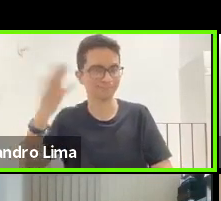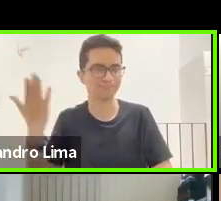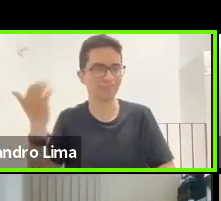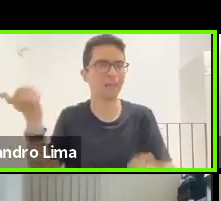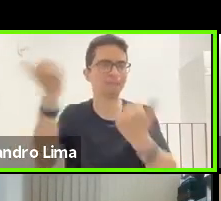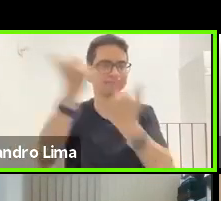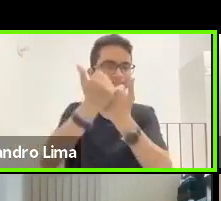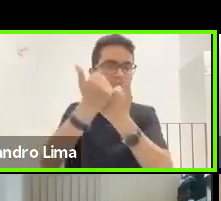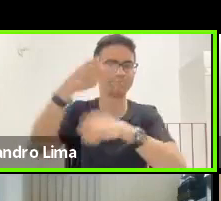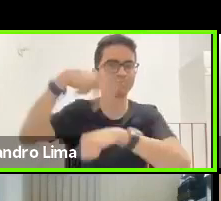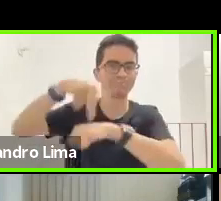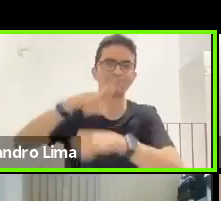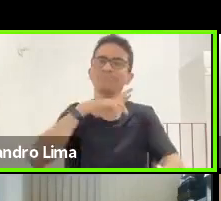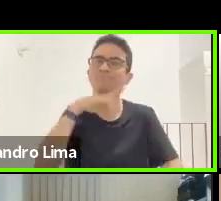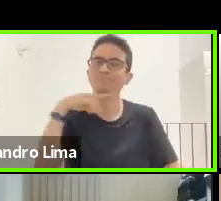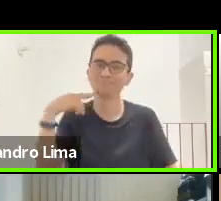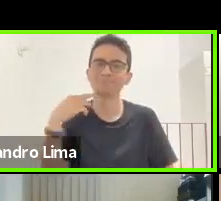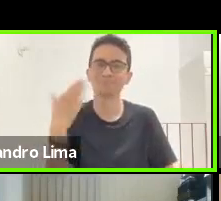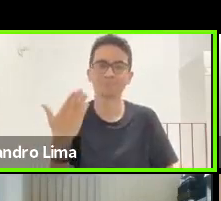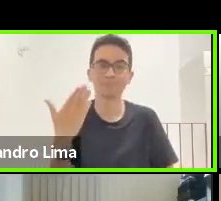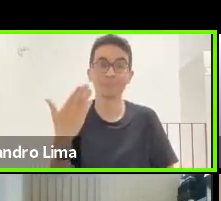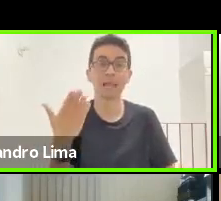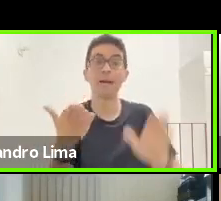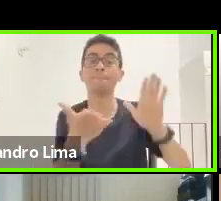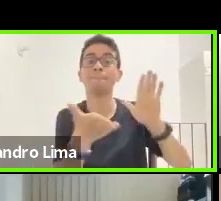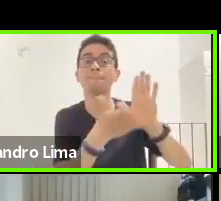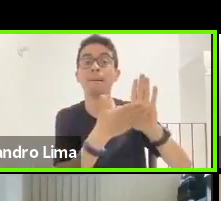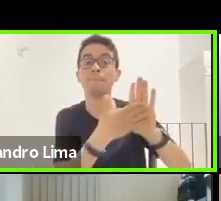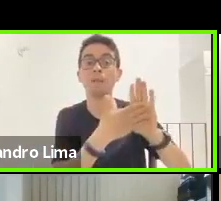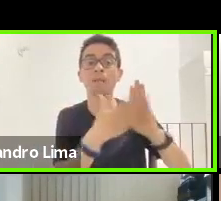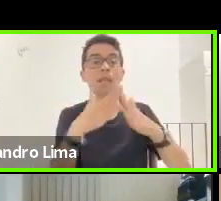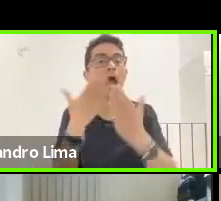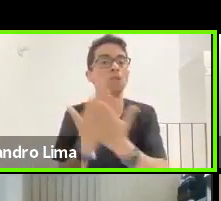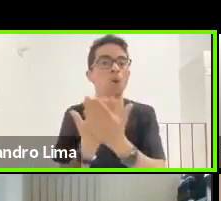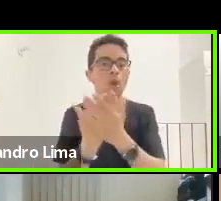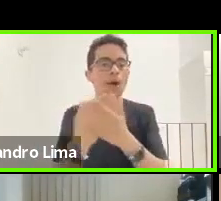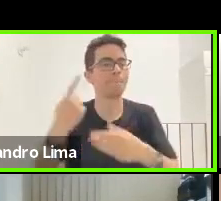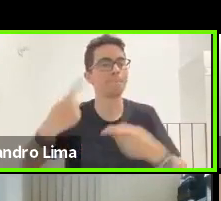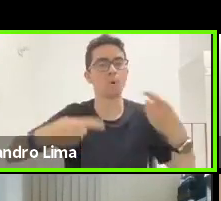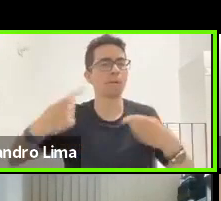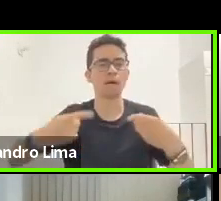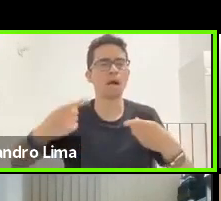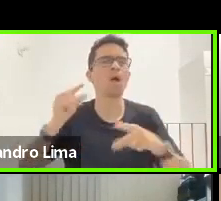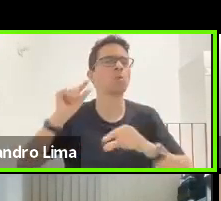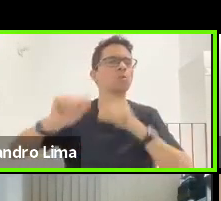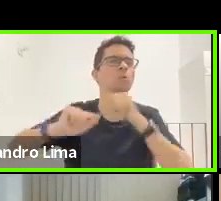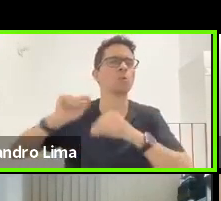The whole purpose of public schooling The whole purpose of public schooling, was to socialize people into a national IDentity people into a national IDentity.